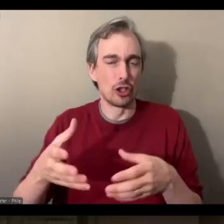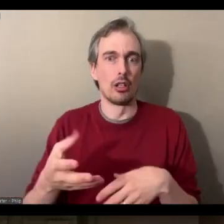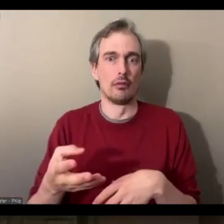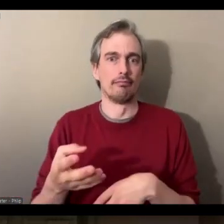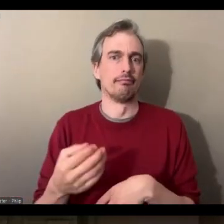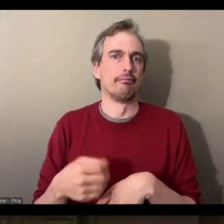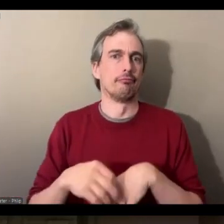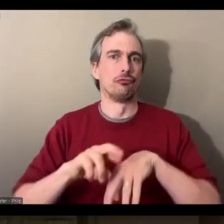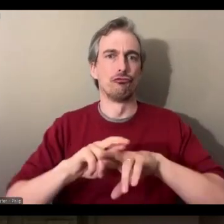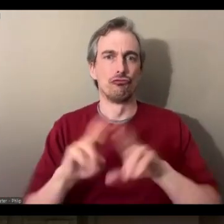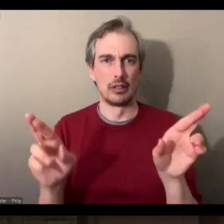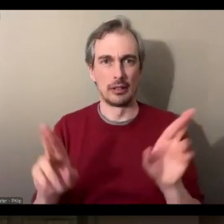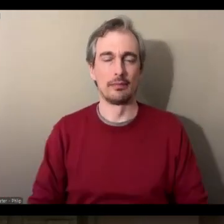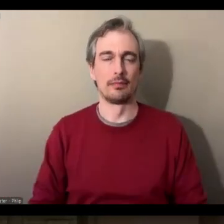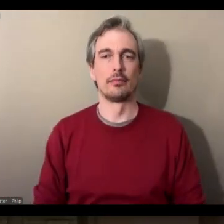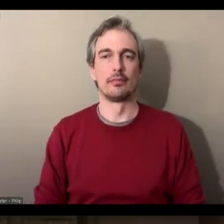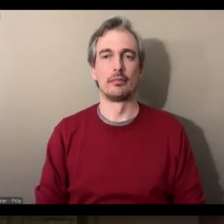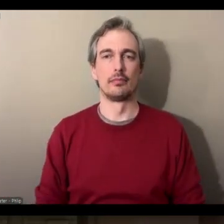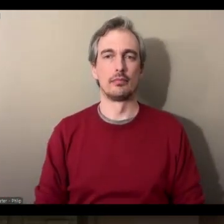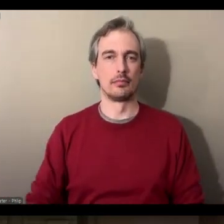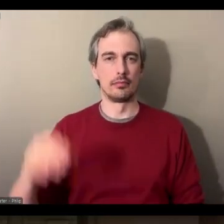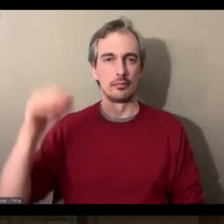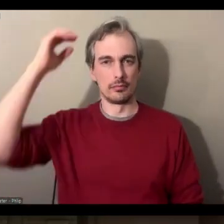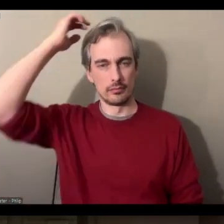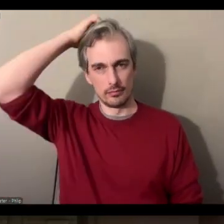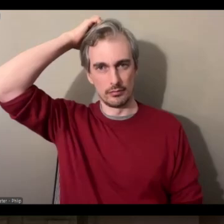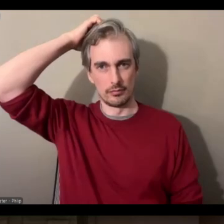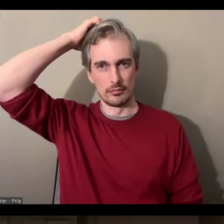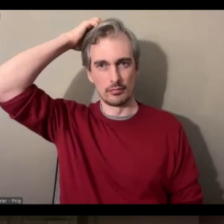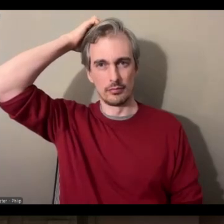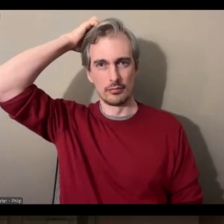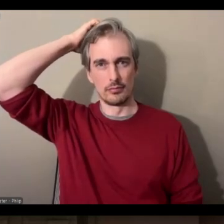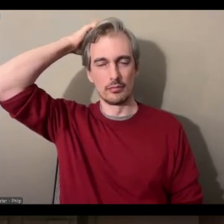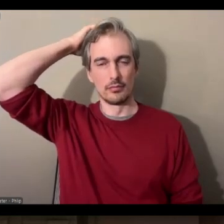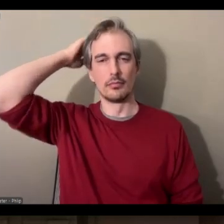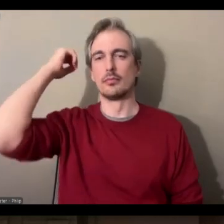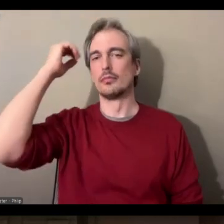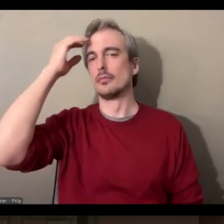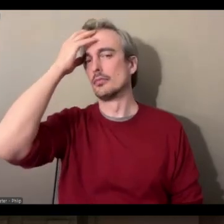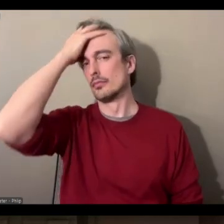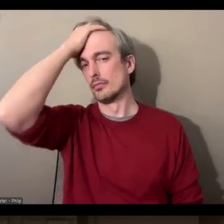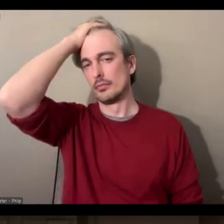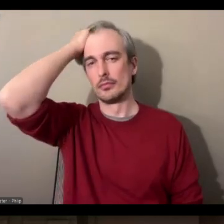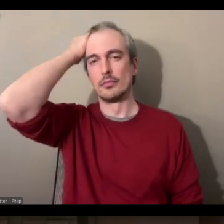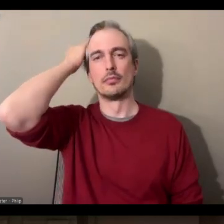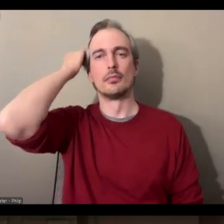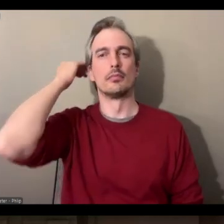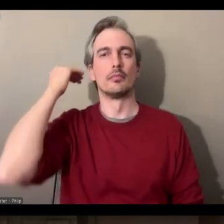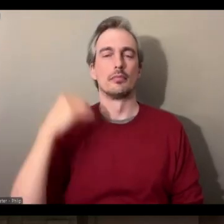The interior from inside the museum. It's a geode and brown stained glass.